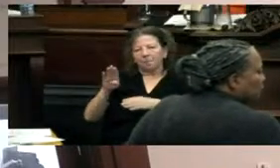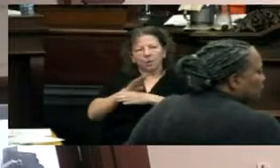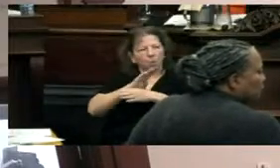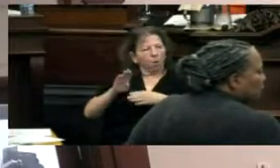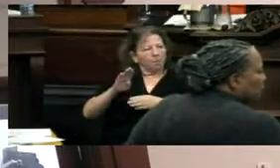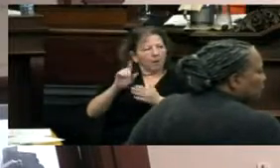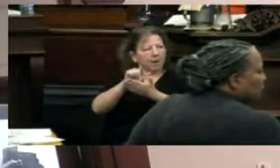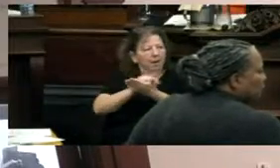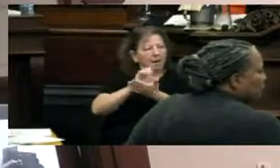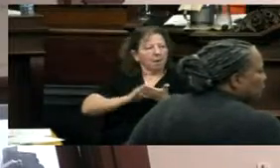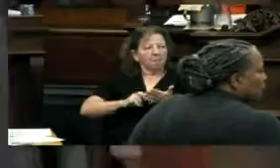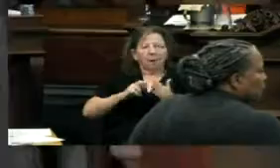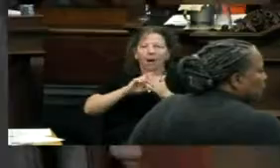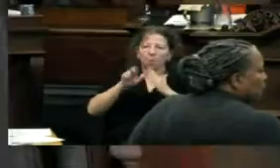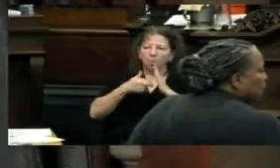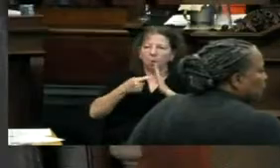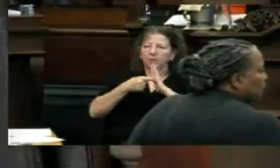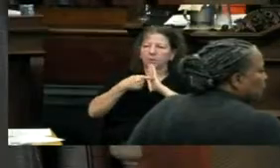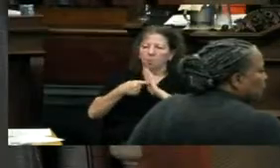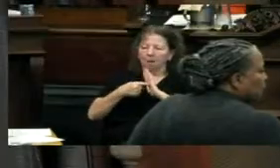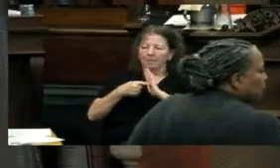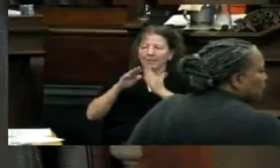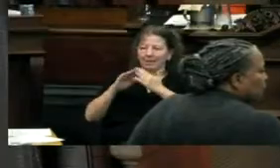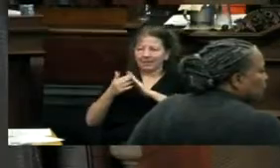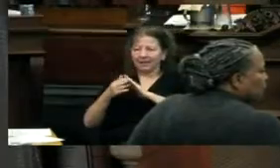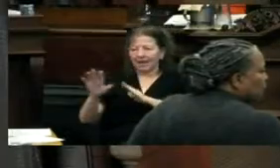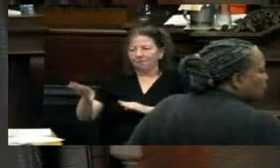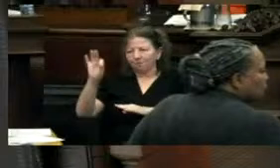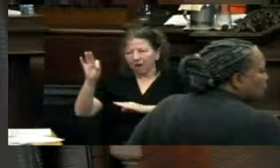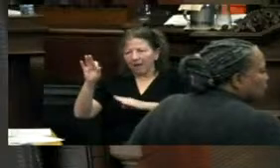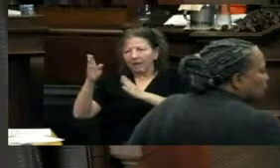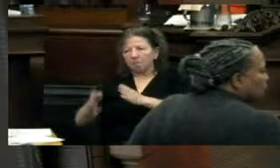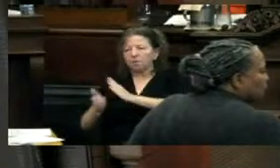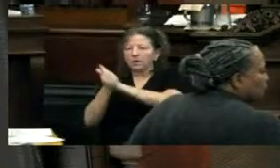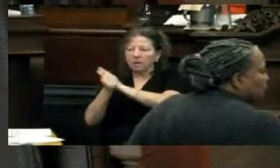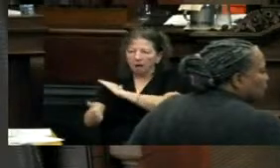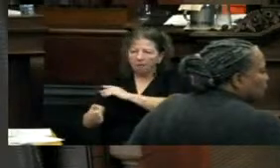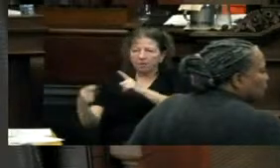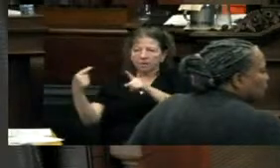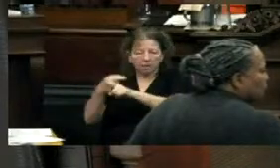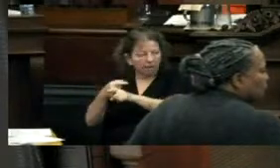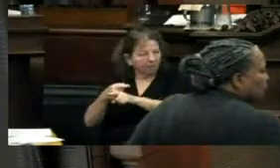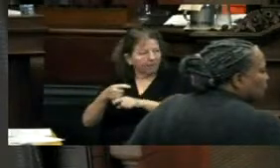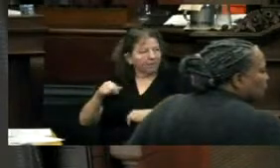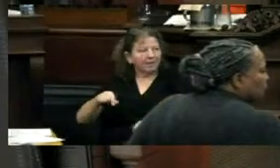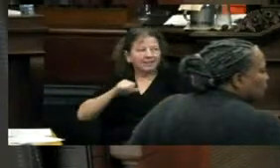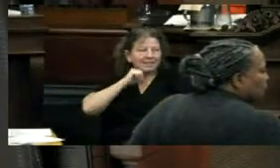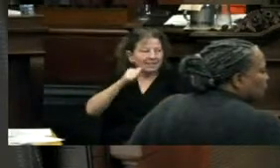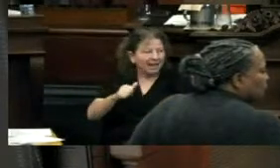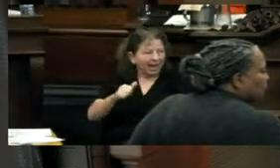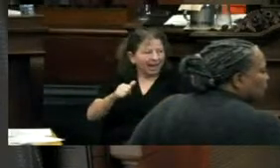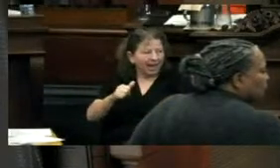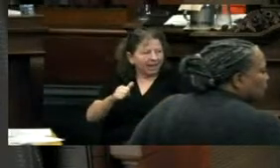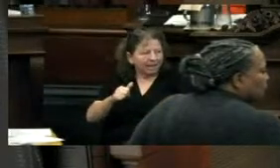Why would that be your role if you say you have no role? Because I'm the corporation counsel. So it's my role to